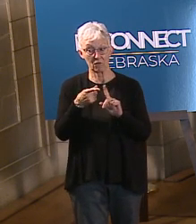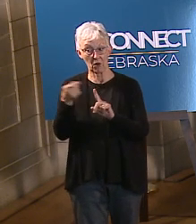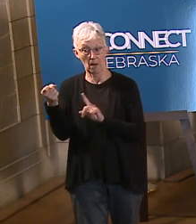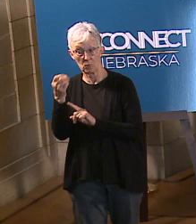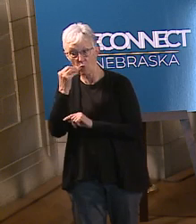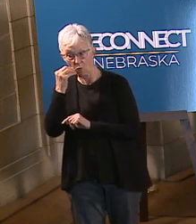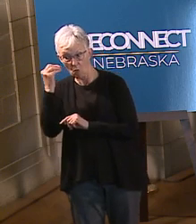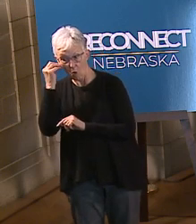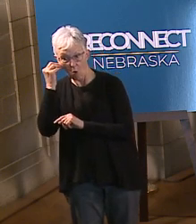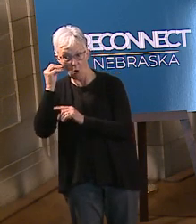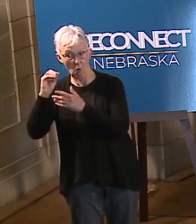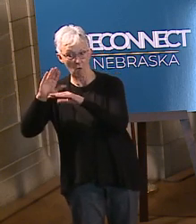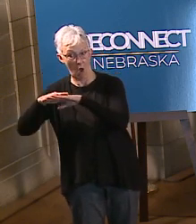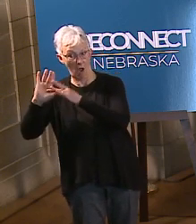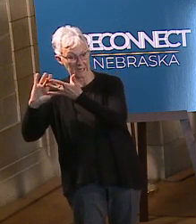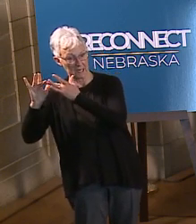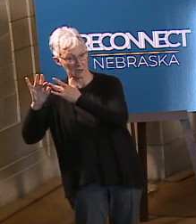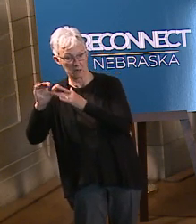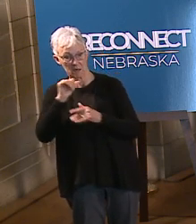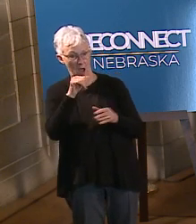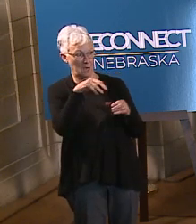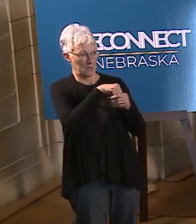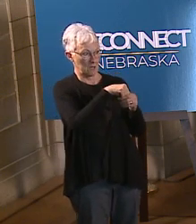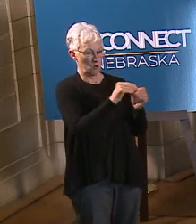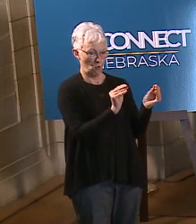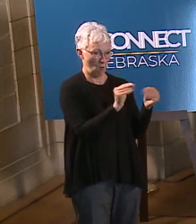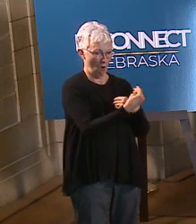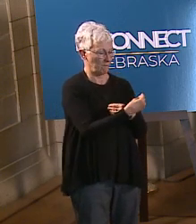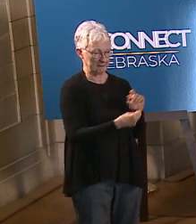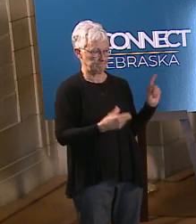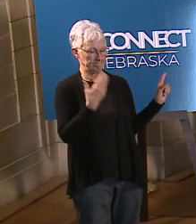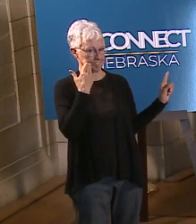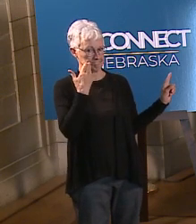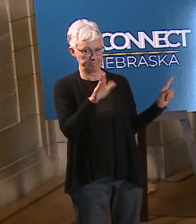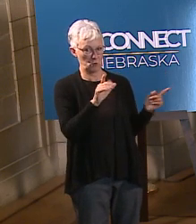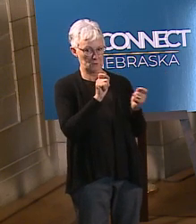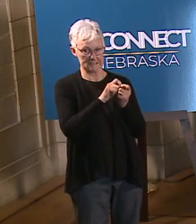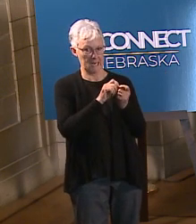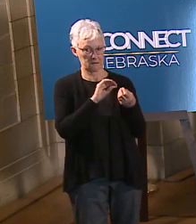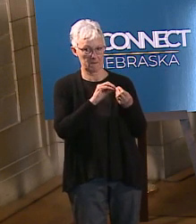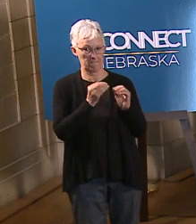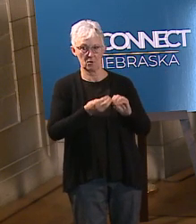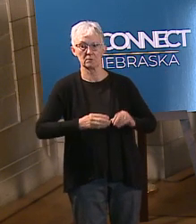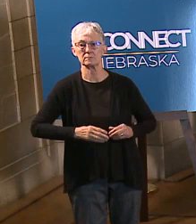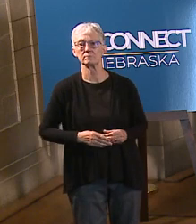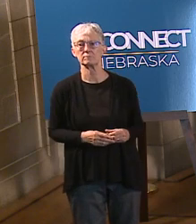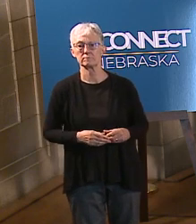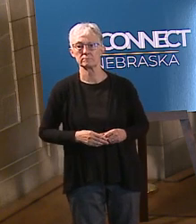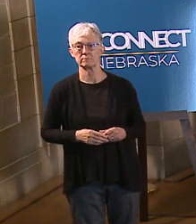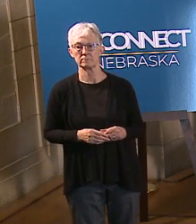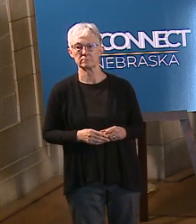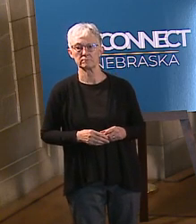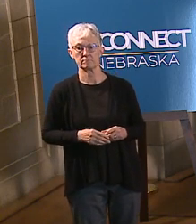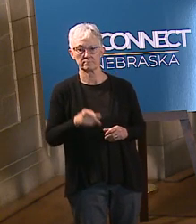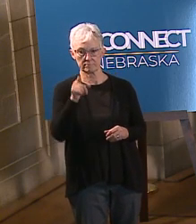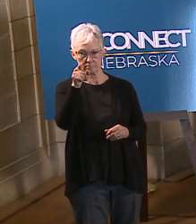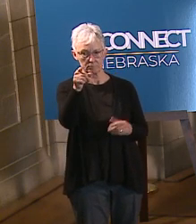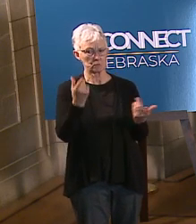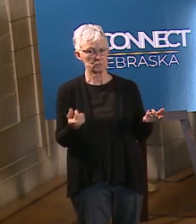WE DO HAVE SOME PEOPLE THAT ARE WORKING REMOTELY, YES. I DON'T KNOW THE NUMBER OFF THE TOP OF MY HEAD, GRANT, WE CAN